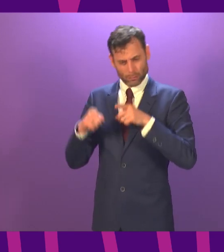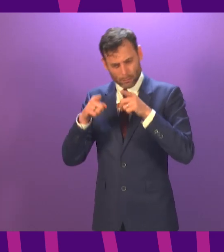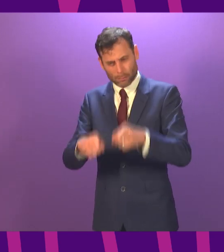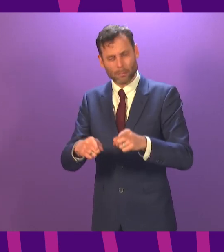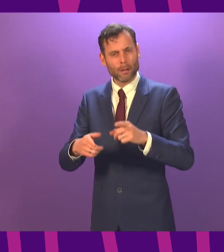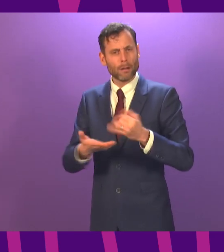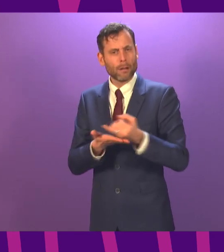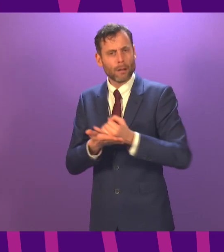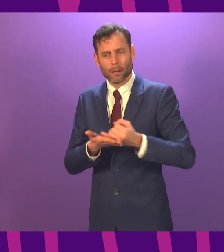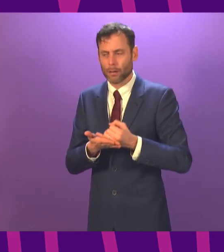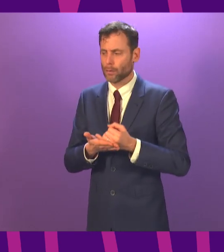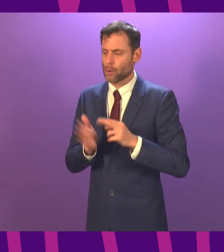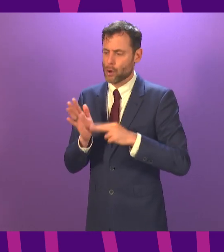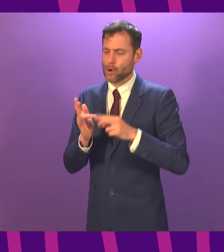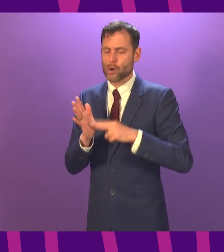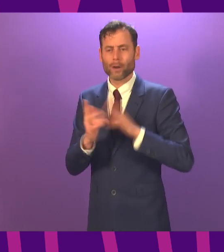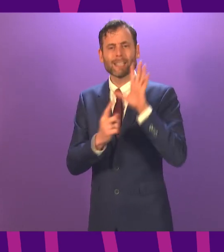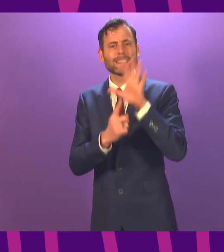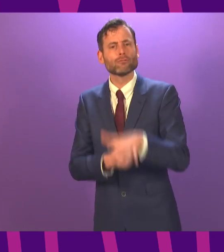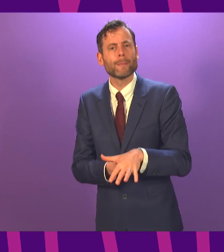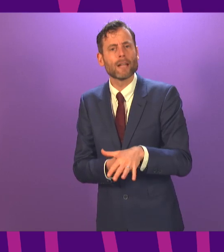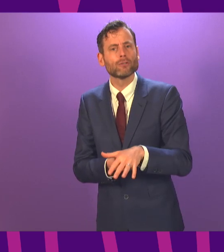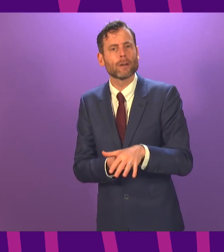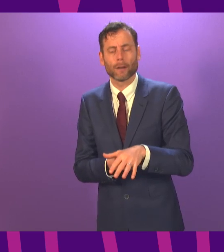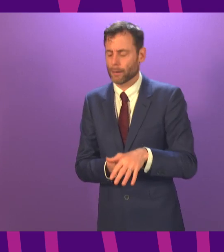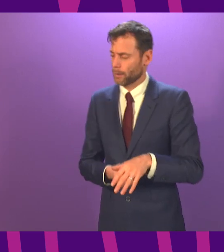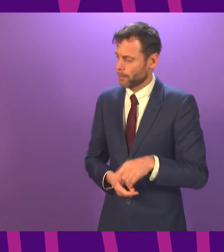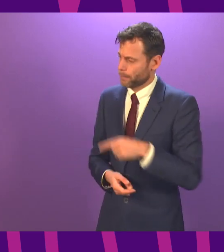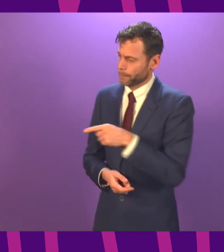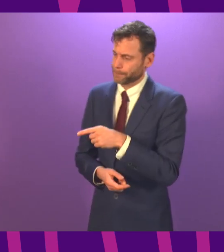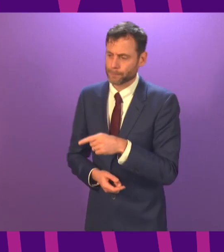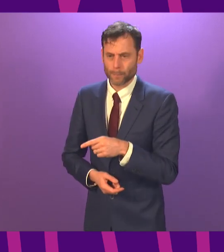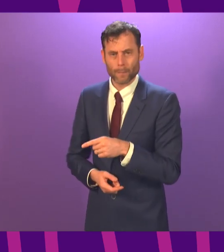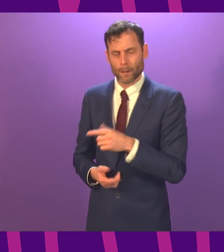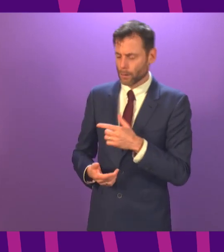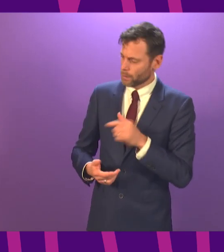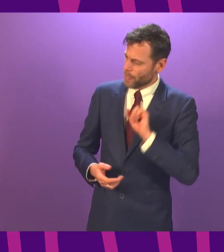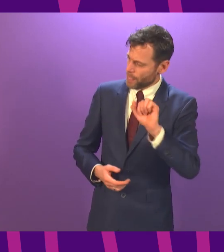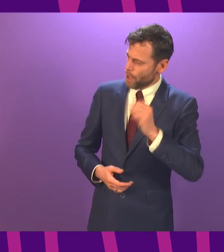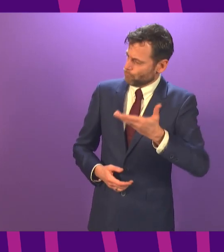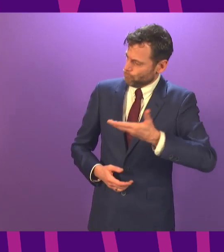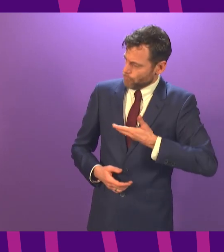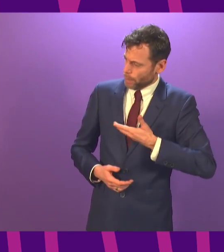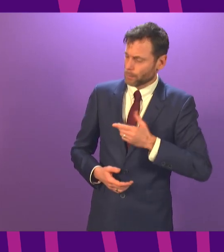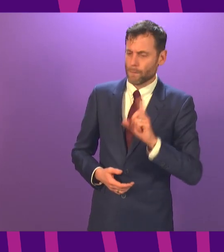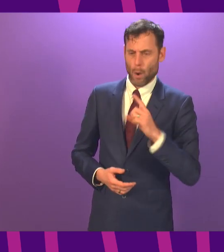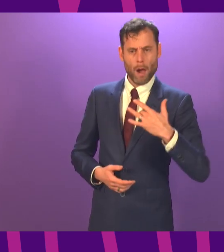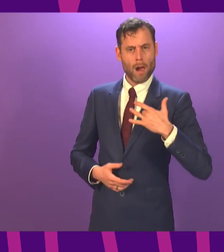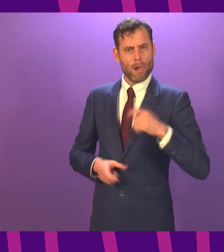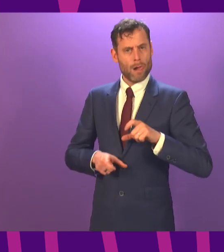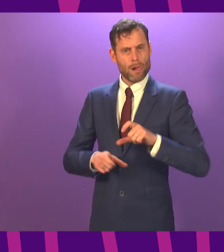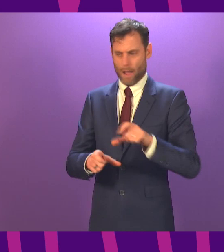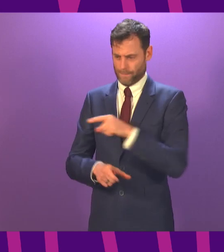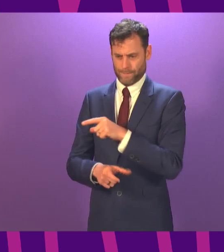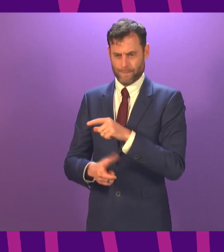right to non-discrimination, and even of the right to life itself.